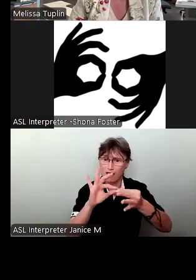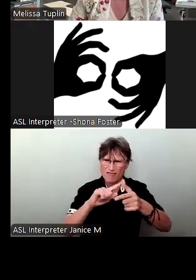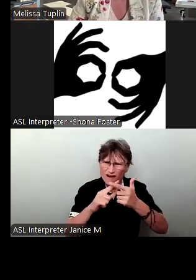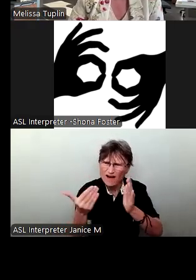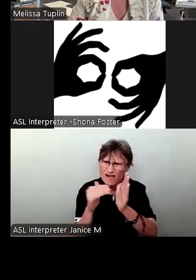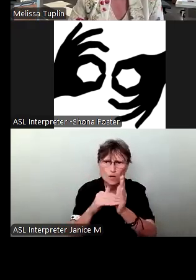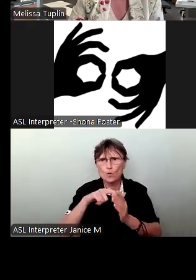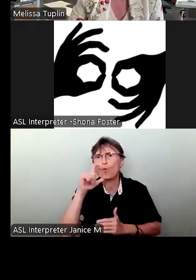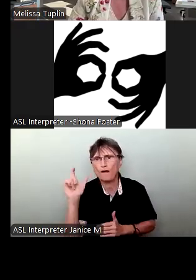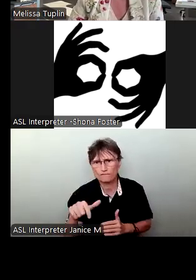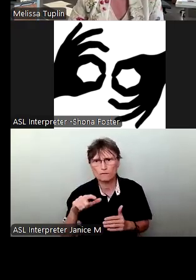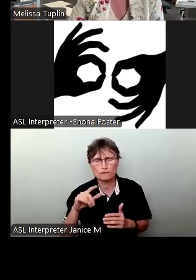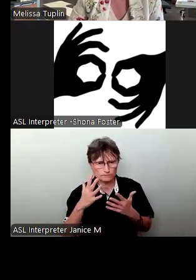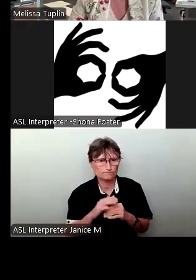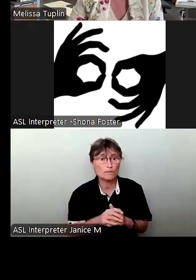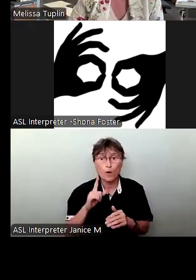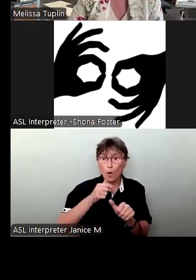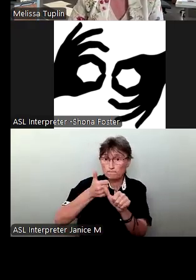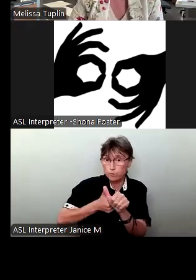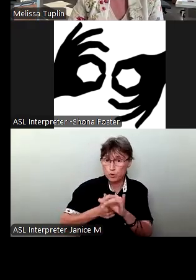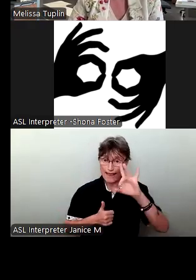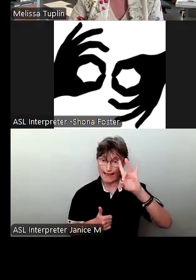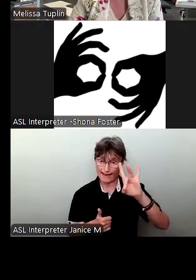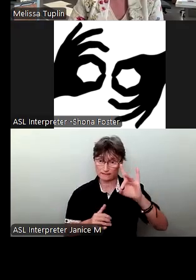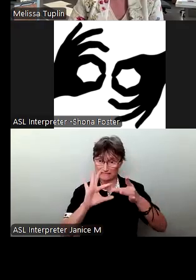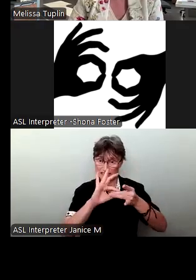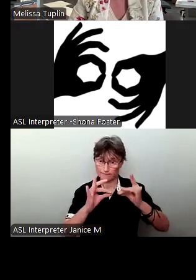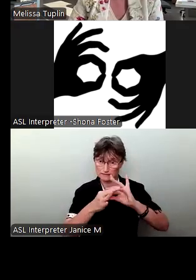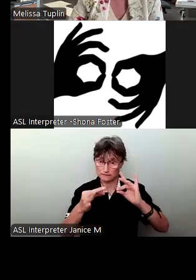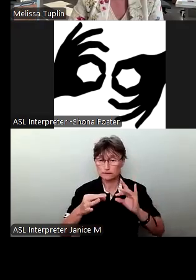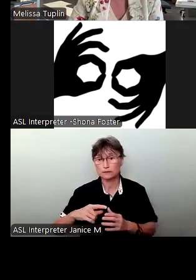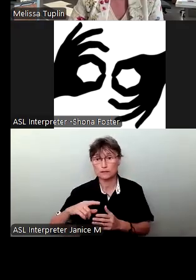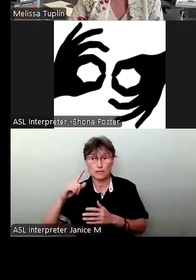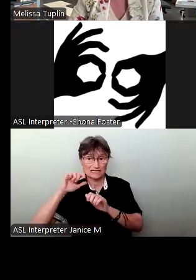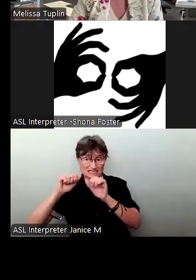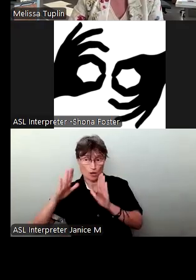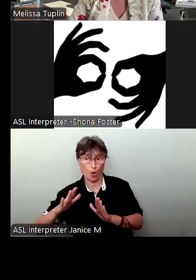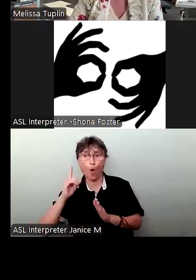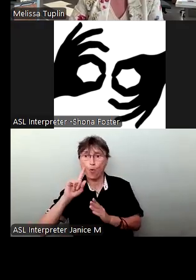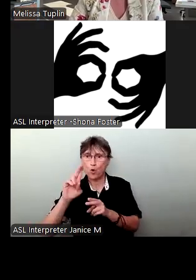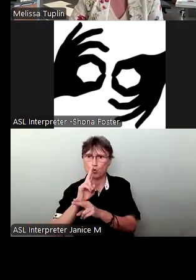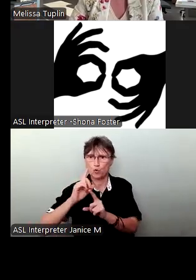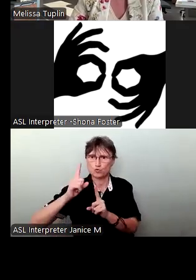So for each of the eight statements, assessors will score them on a scale of strongly agree